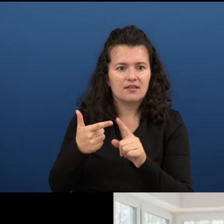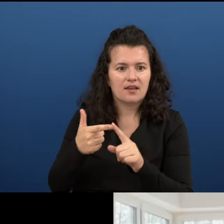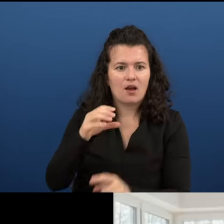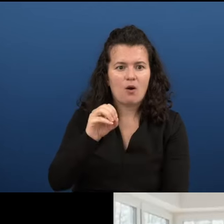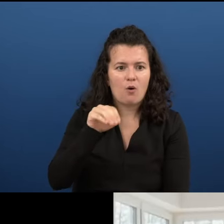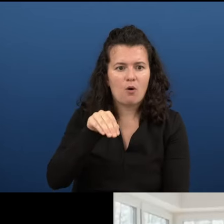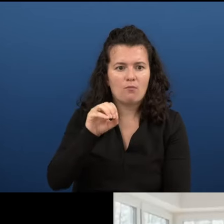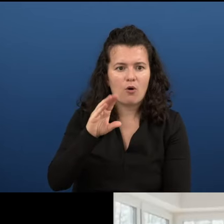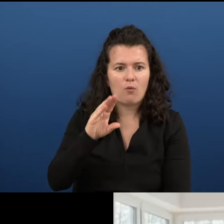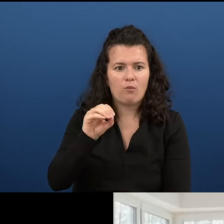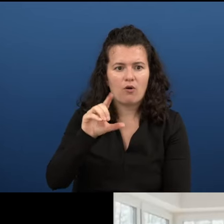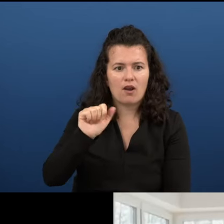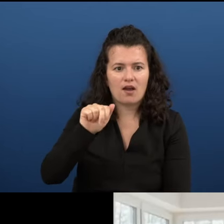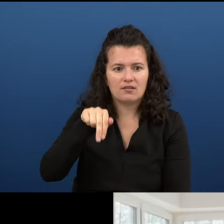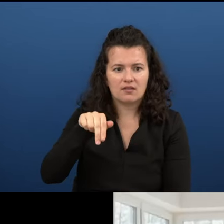Victor. 11:34:33 Thank you.